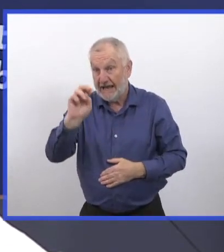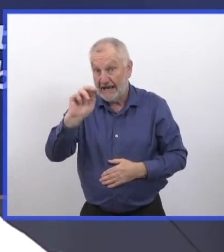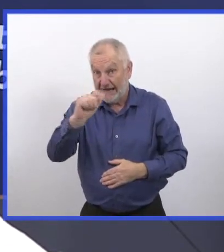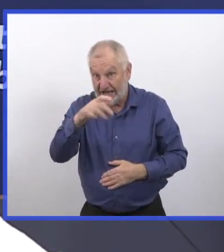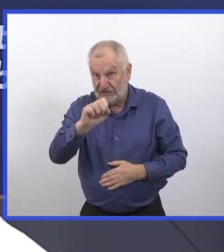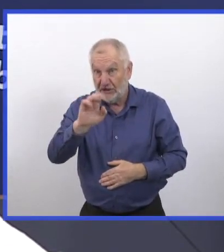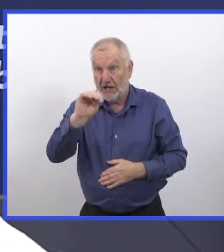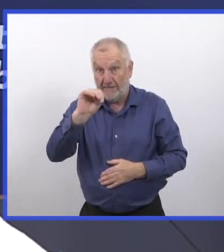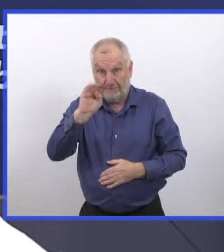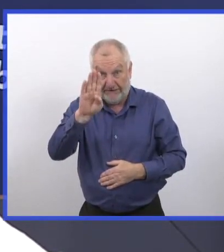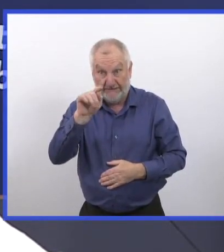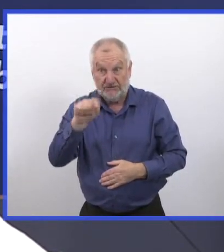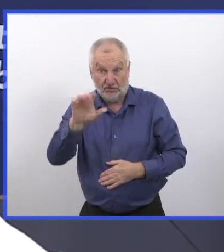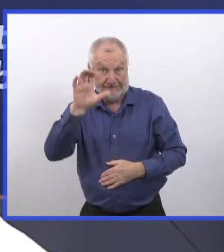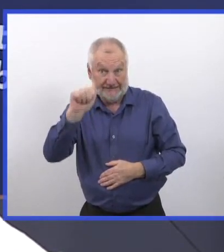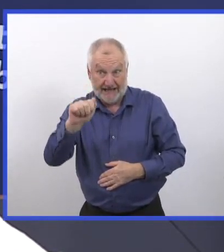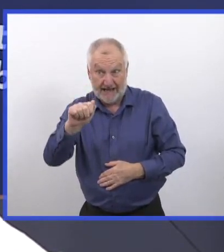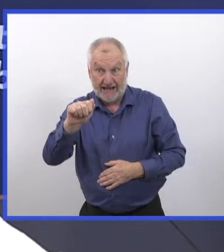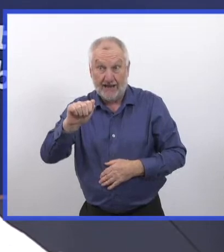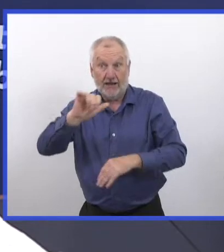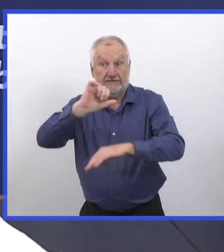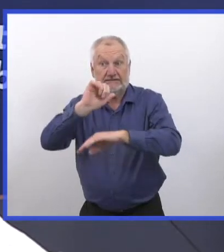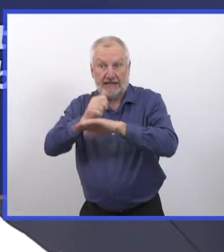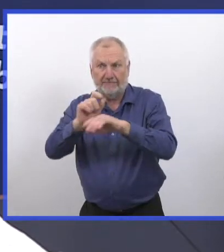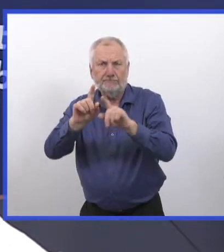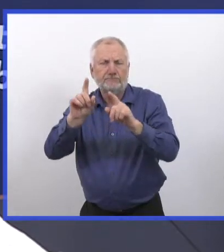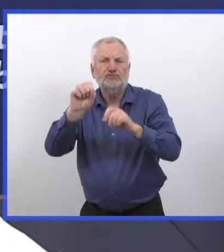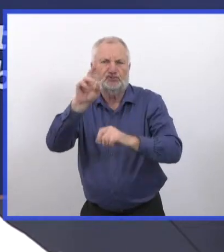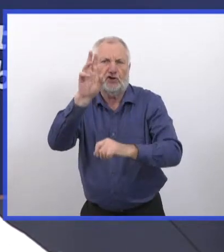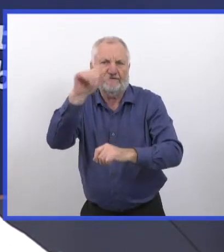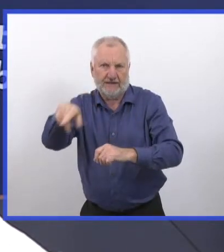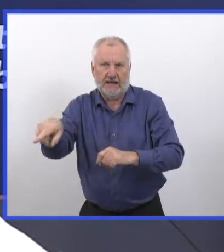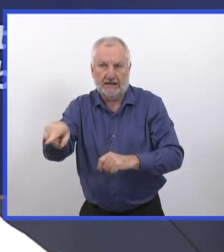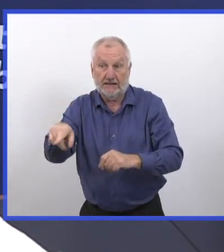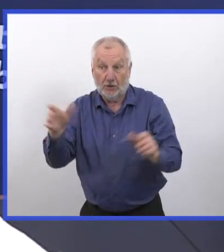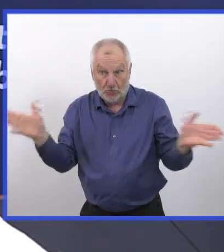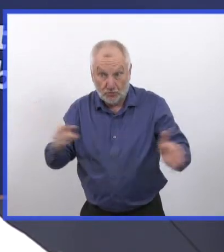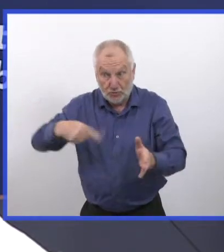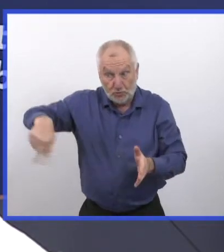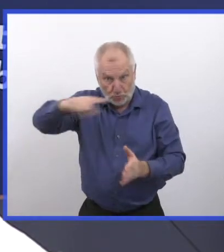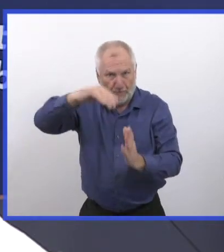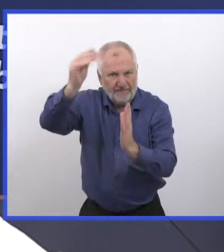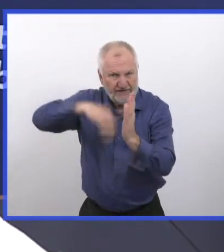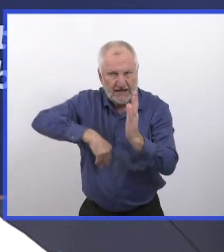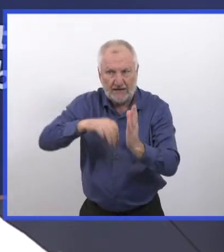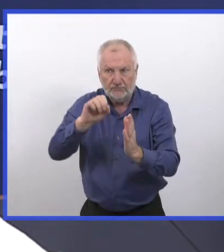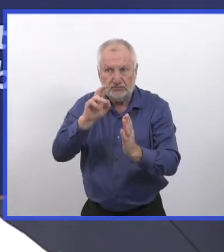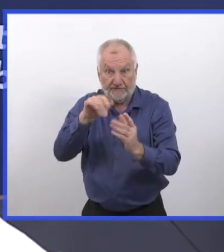A great question. So, you know, I think we hear a lot about Covid in the news, we talk about hospitalizations,